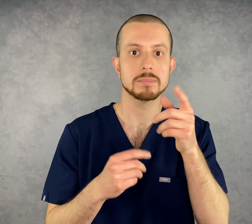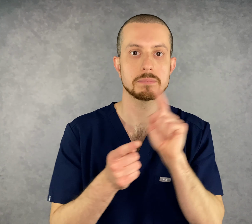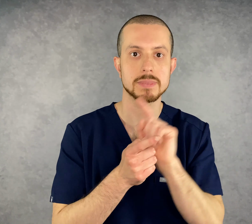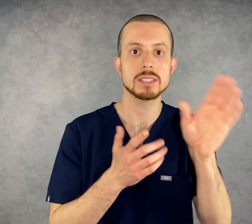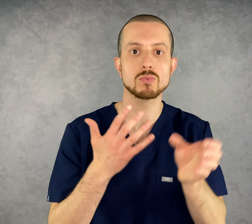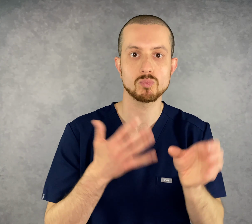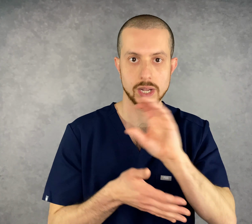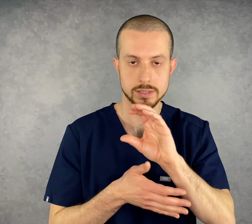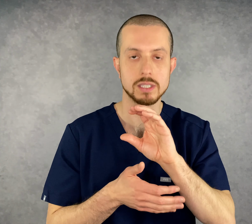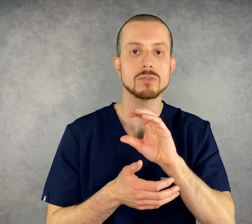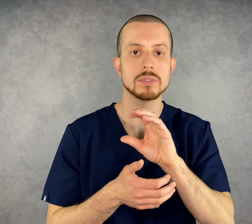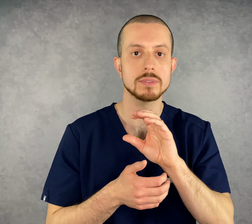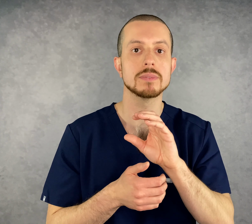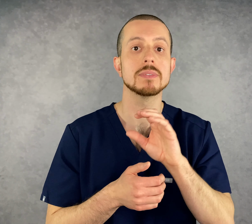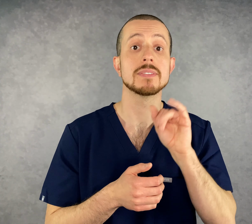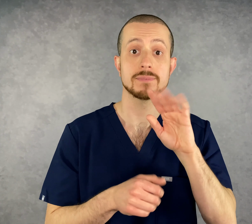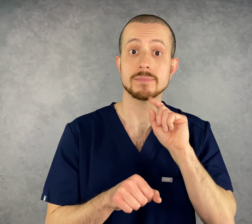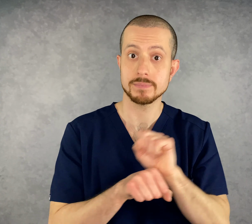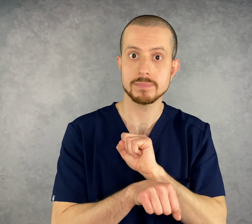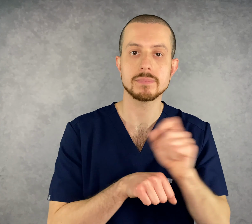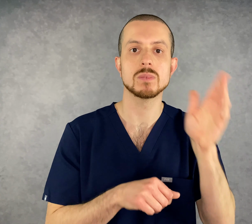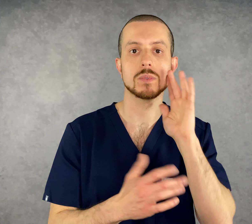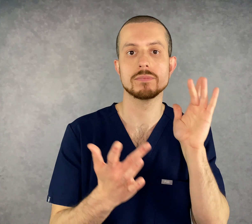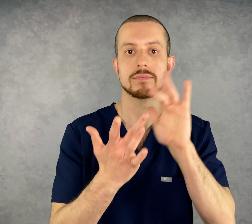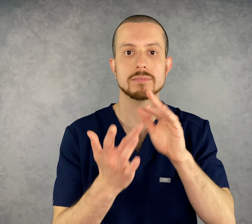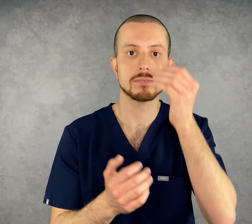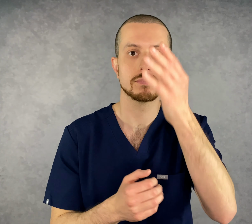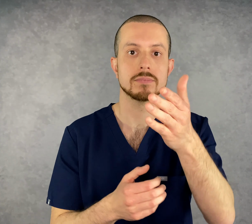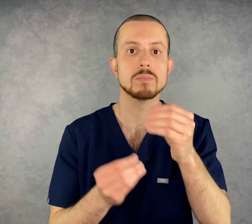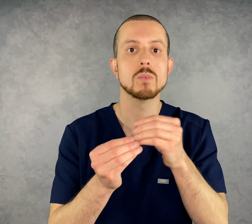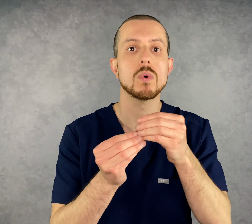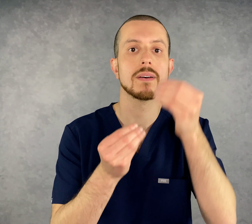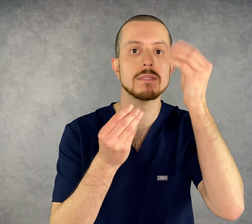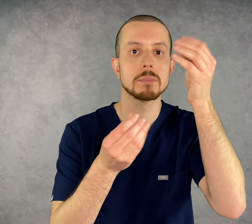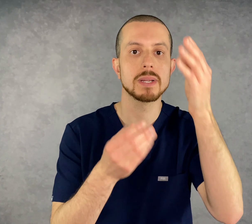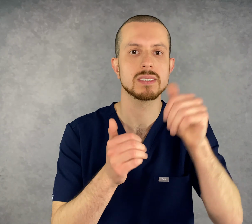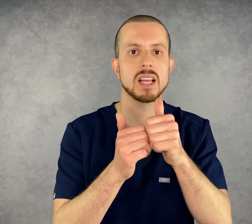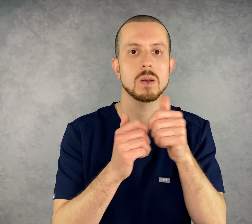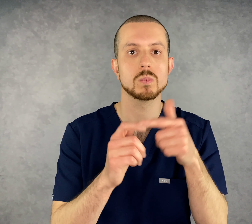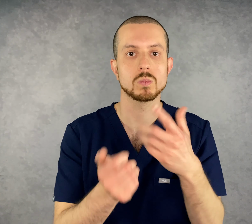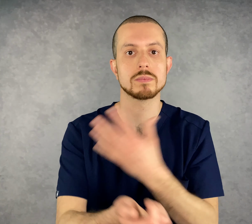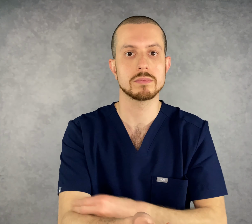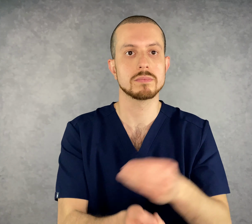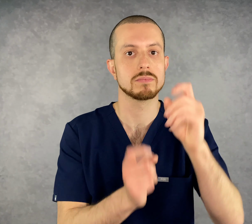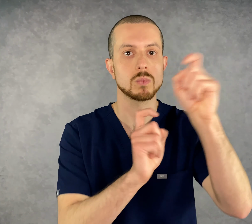whether you meet their criteria. If you do, they will contact you and give you further information on donating your blood.